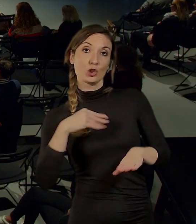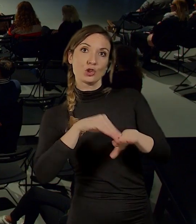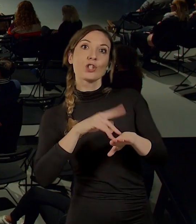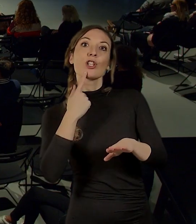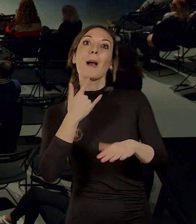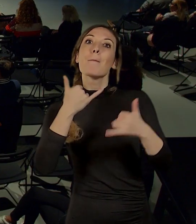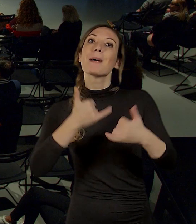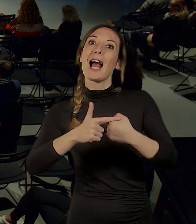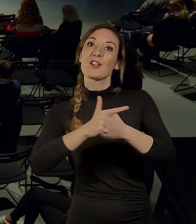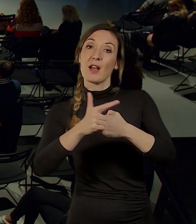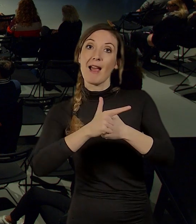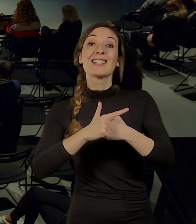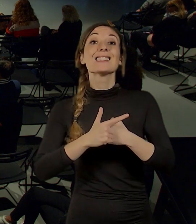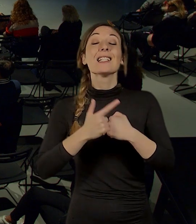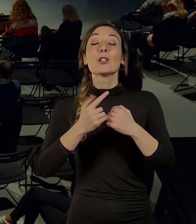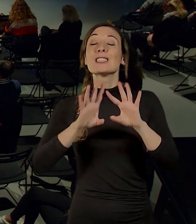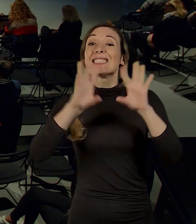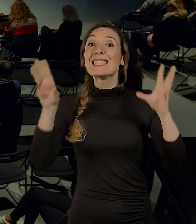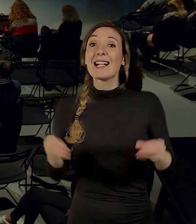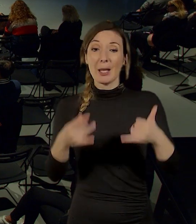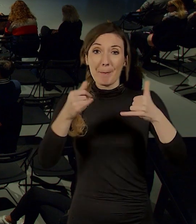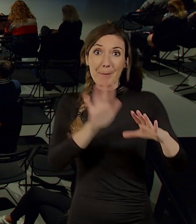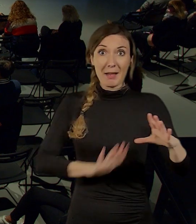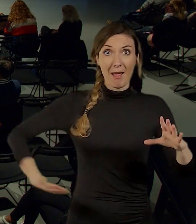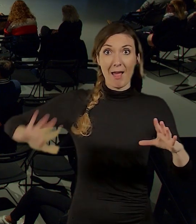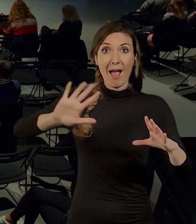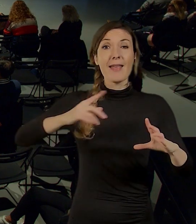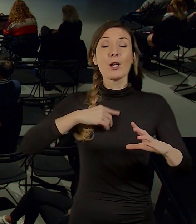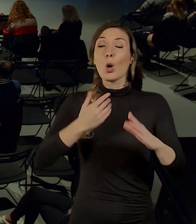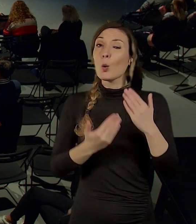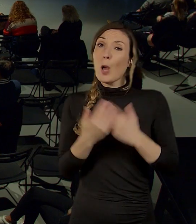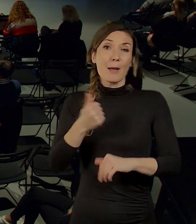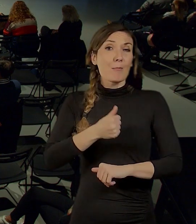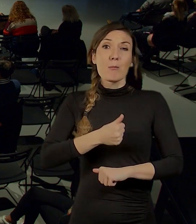And the contract with the previous developer, which Skanska subsequently bought out,